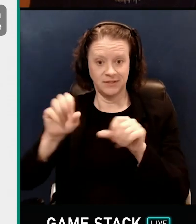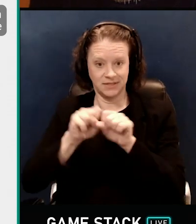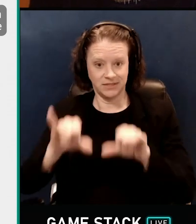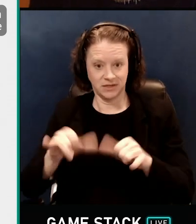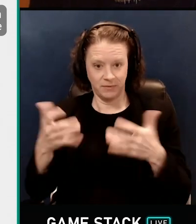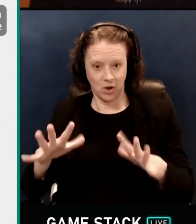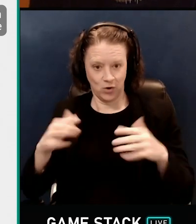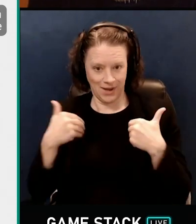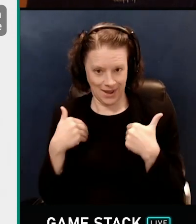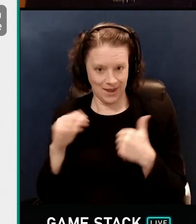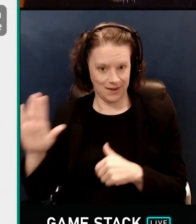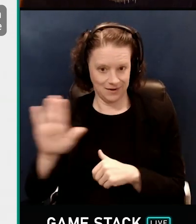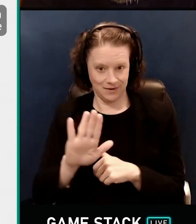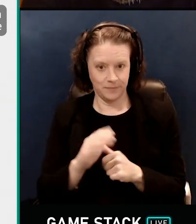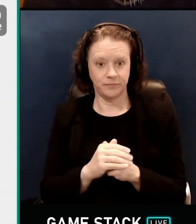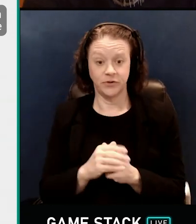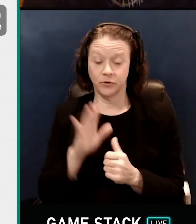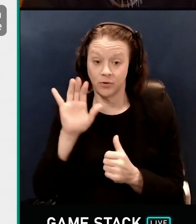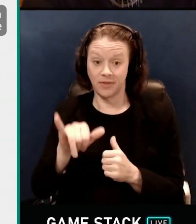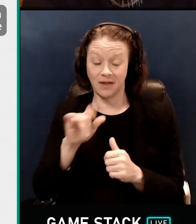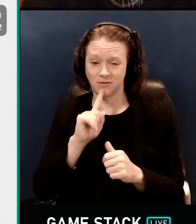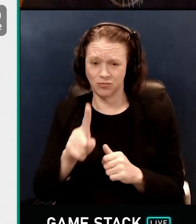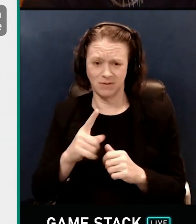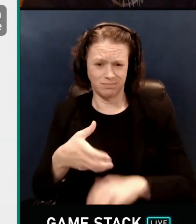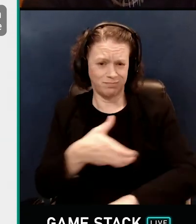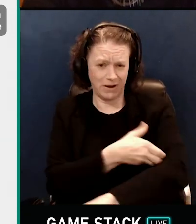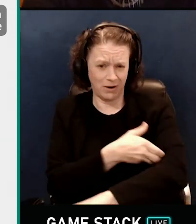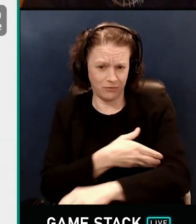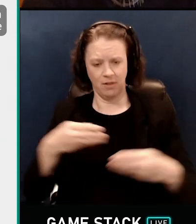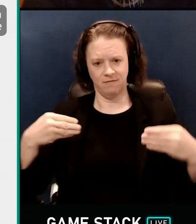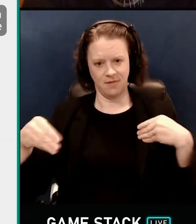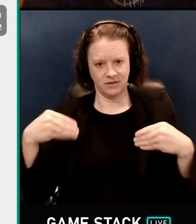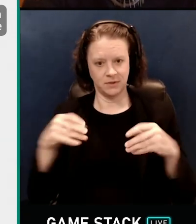already had. And so this is a very powerful, inflexible system.